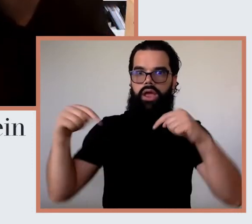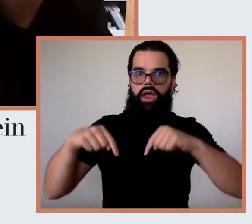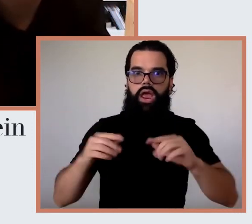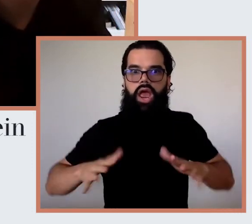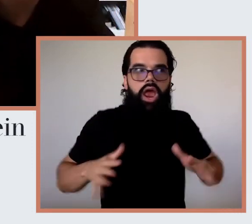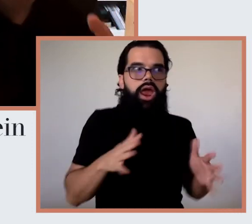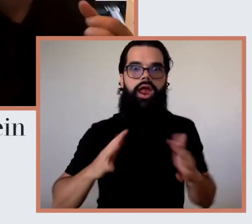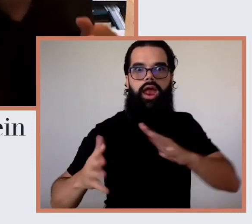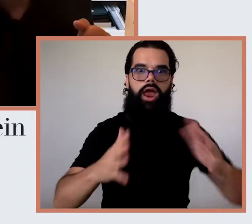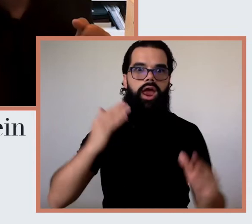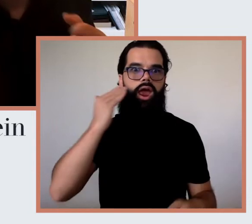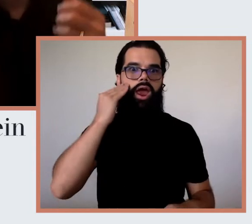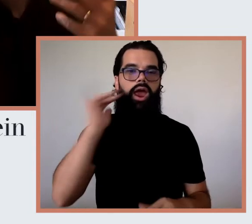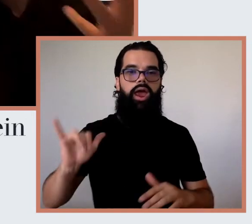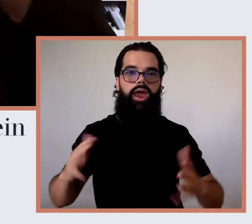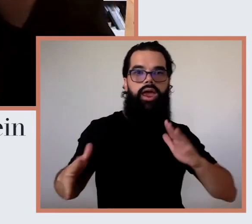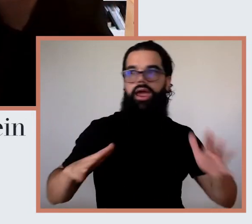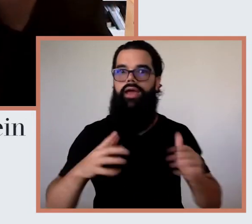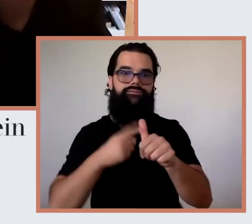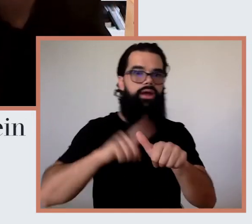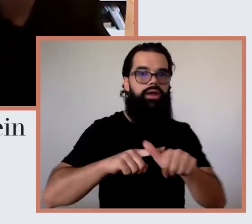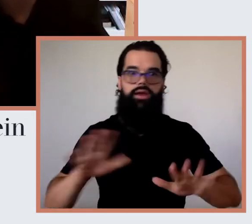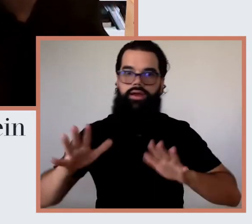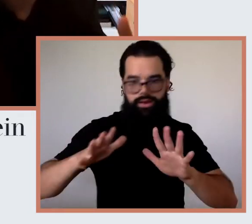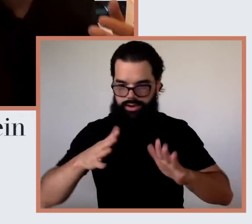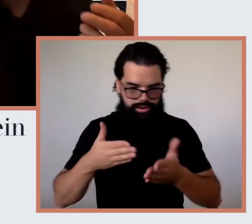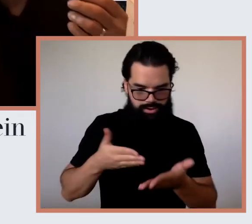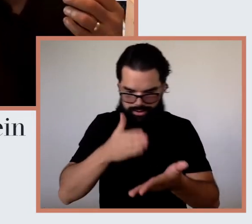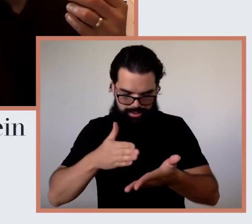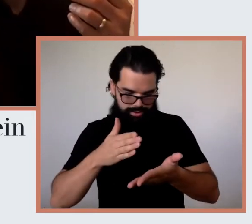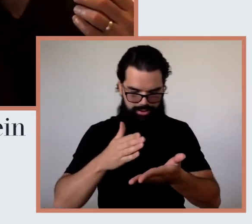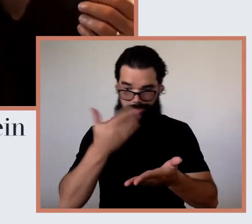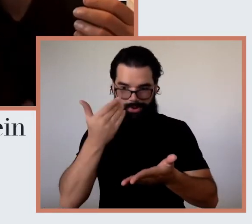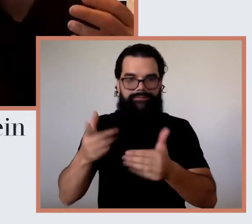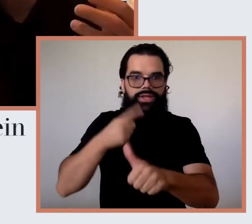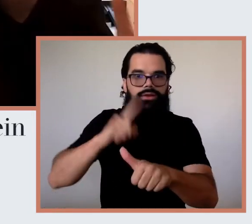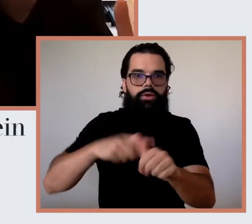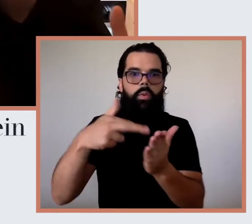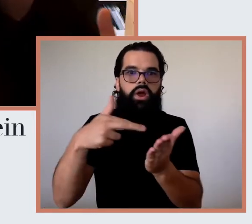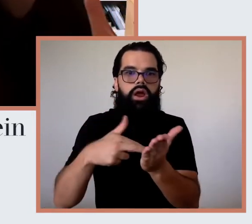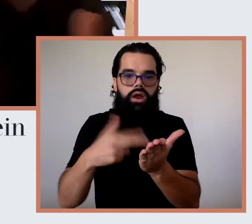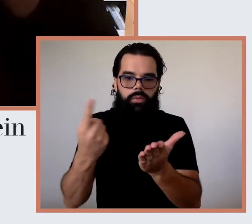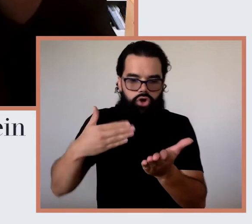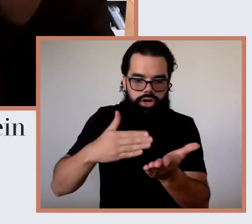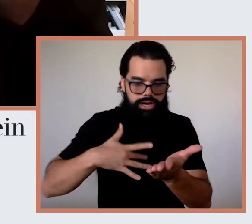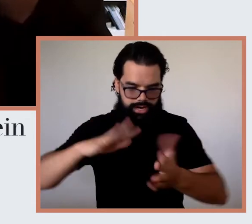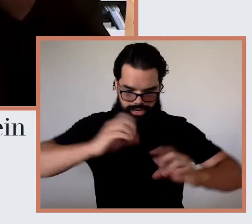someone who's coming over and is panicked because this is the first time she's ever tried to make this recipe.